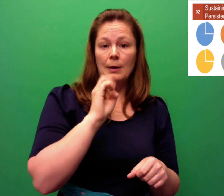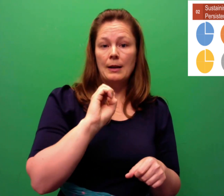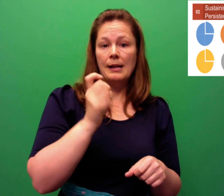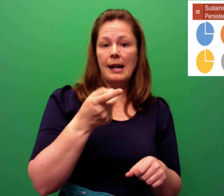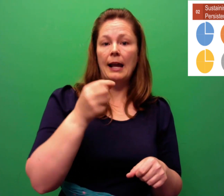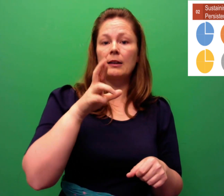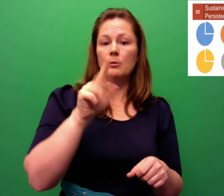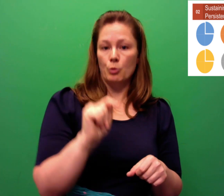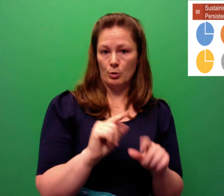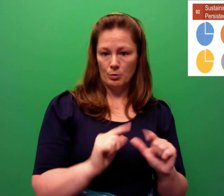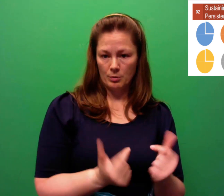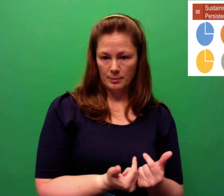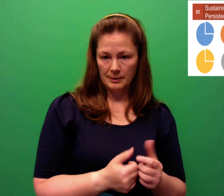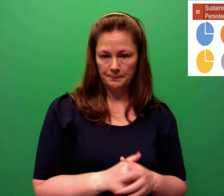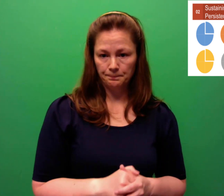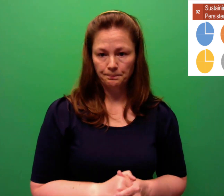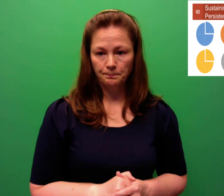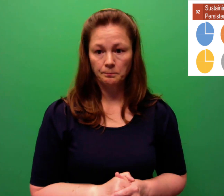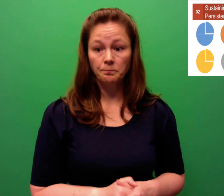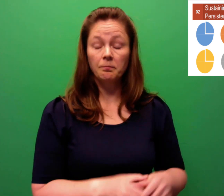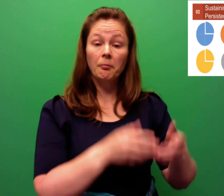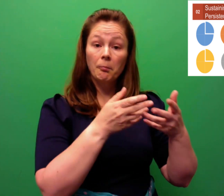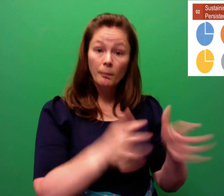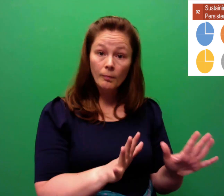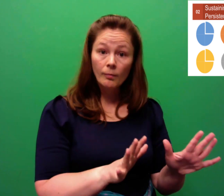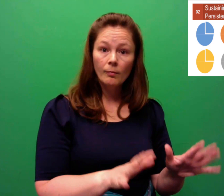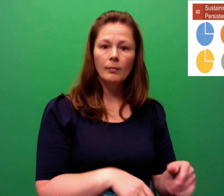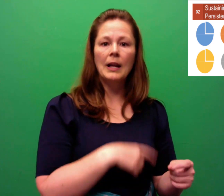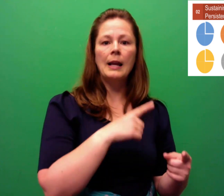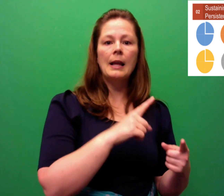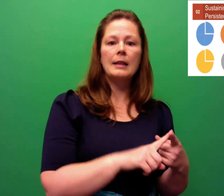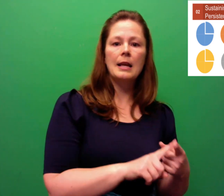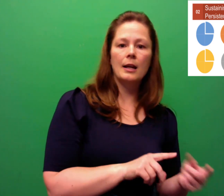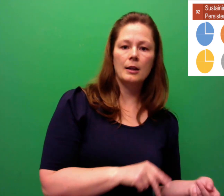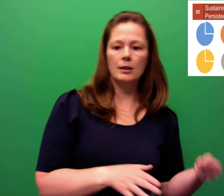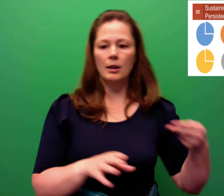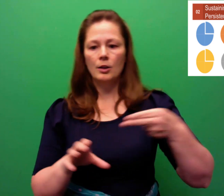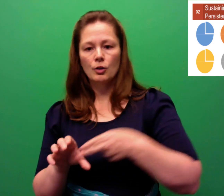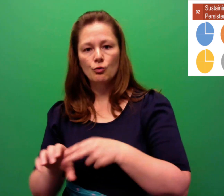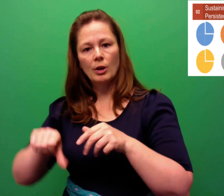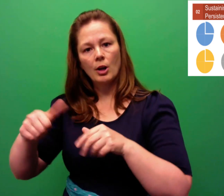After students work in their expert groups they then move to a generalist